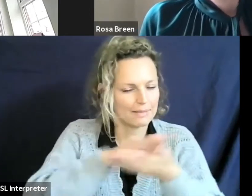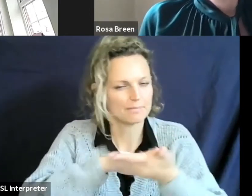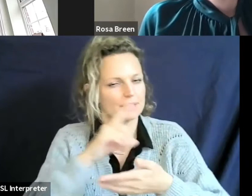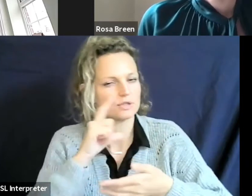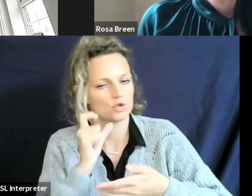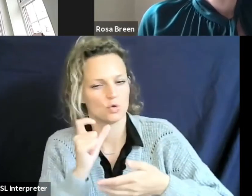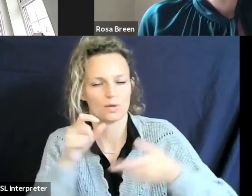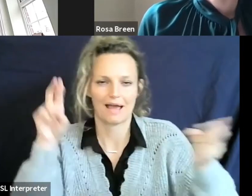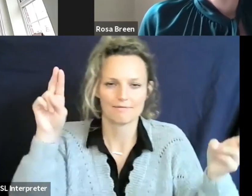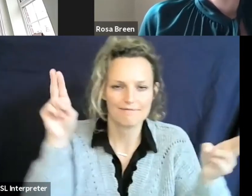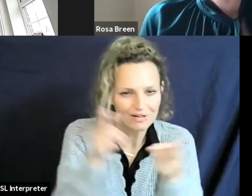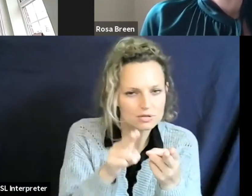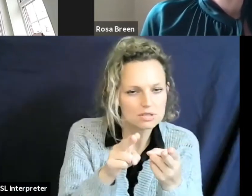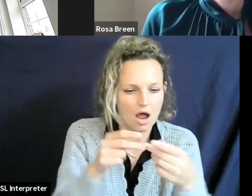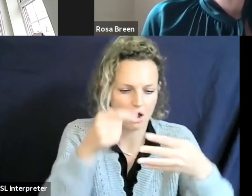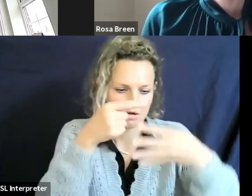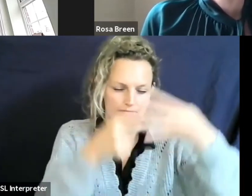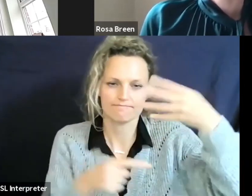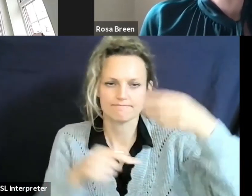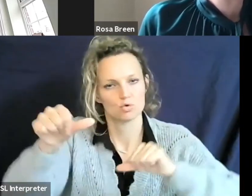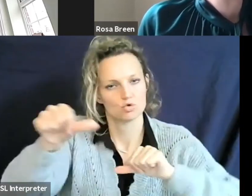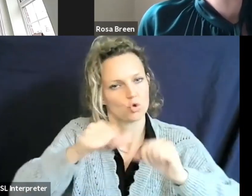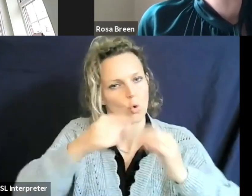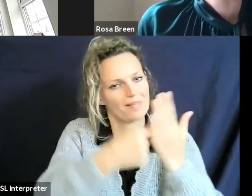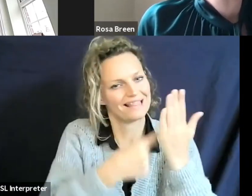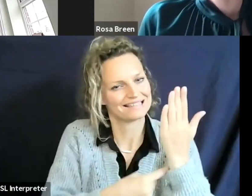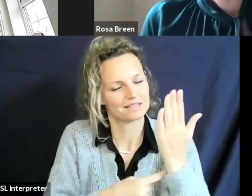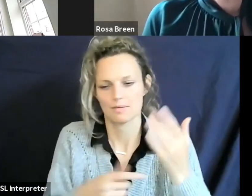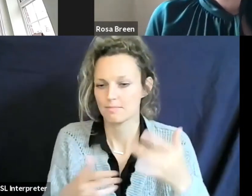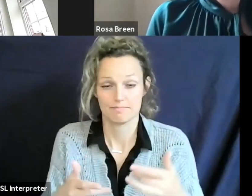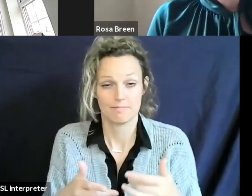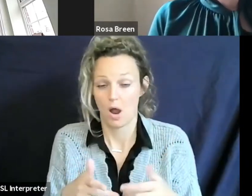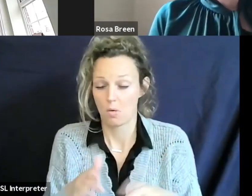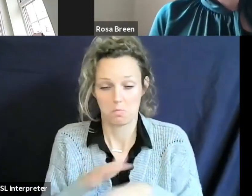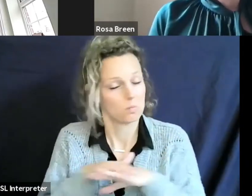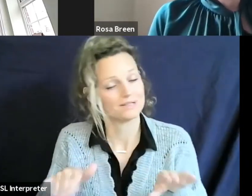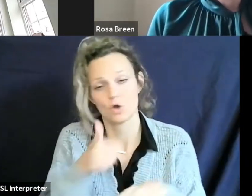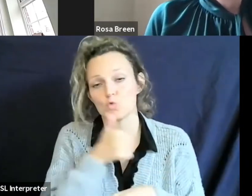Obviously the augmented software is only as useful as the artificial intelligence sorting out.